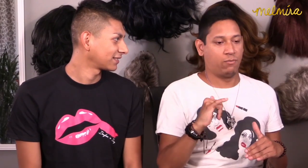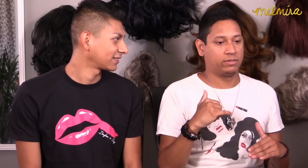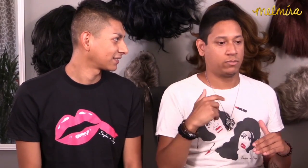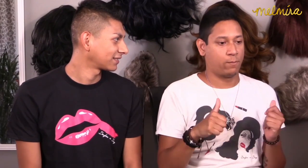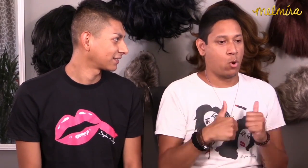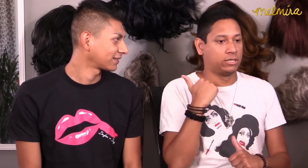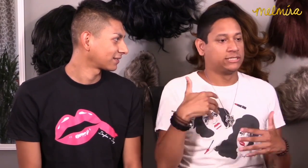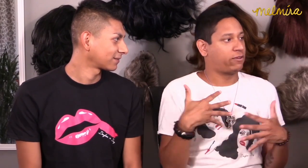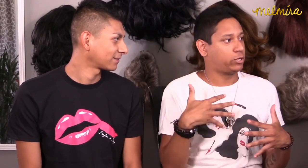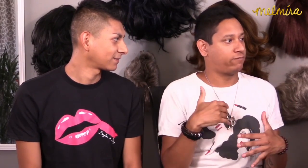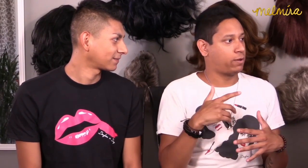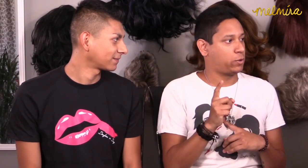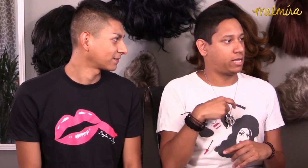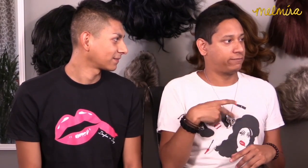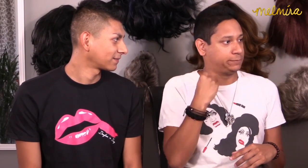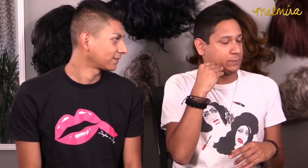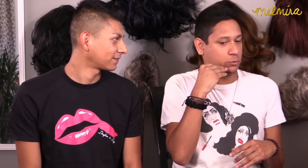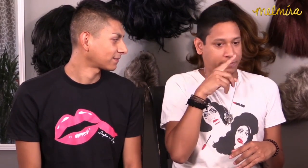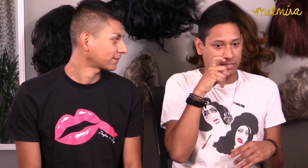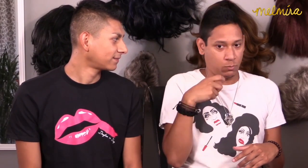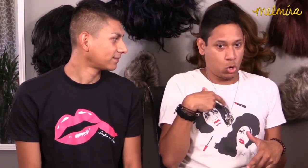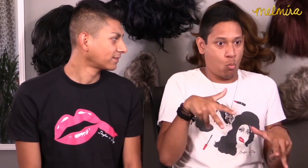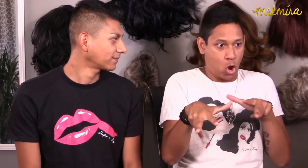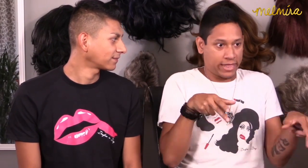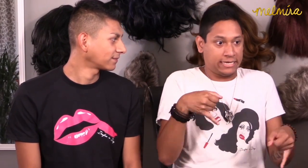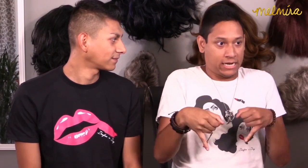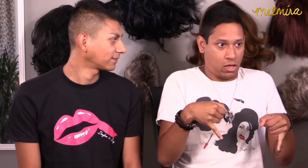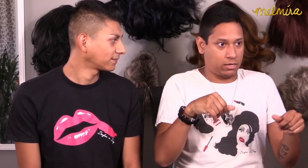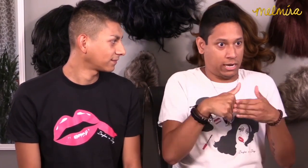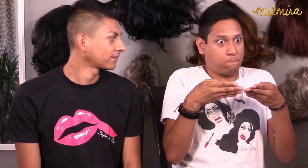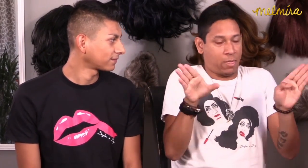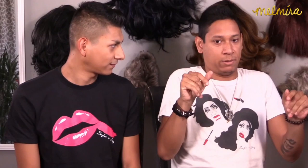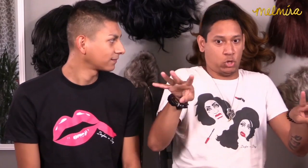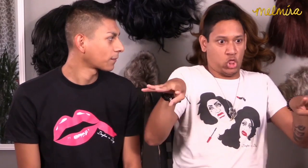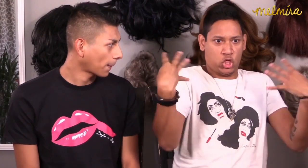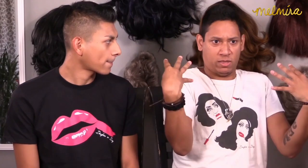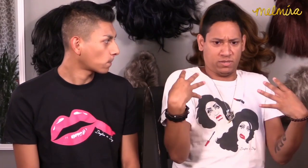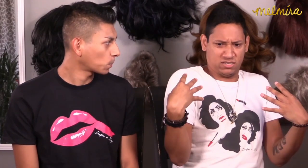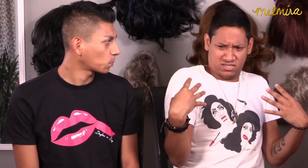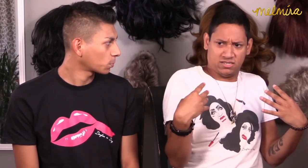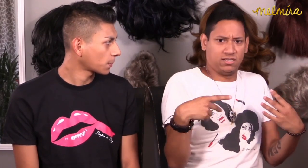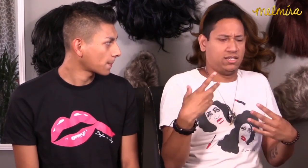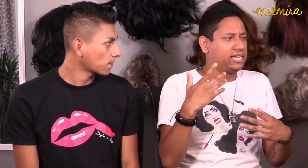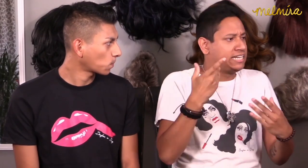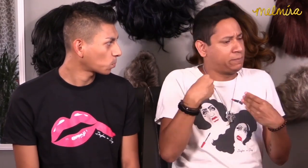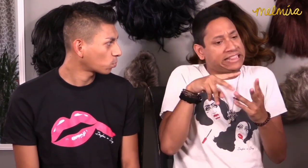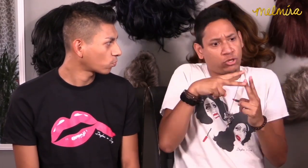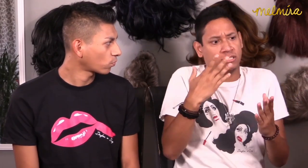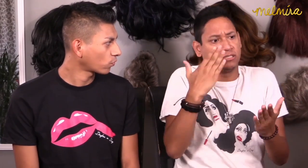drag and it was the most terrifying experience because we were walking in heels in public and people would look at us.